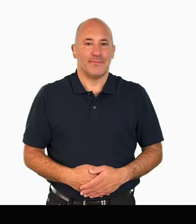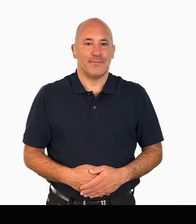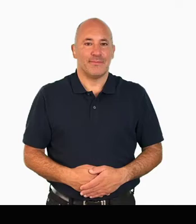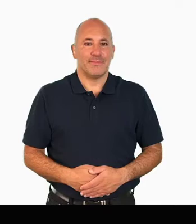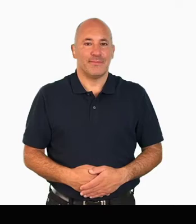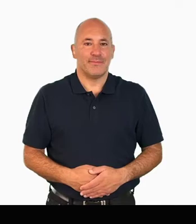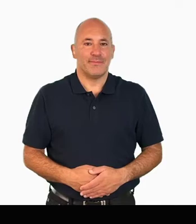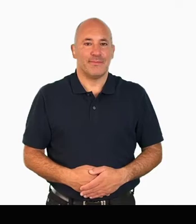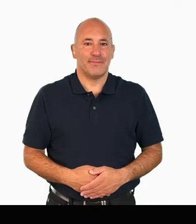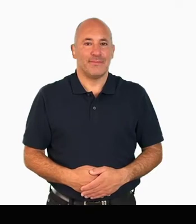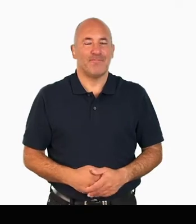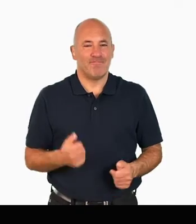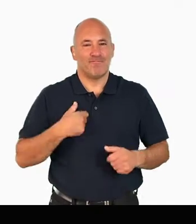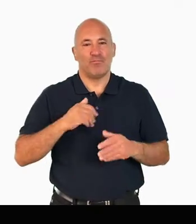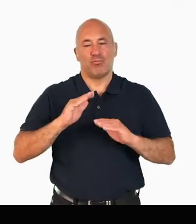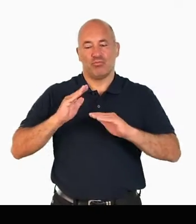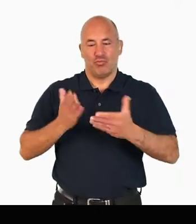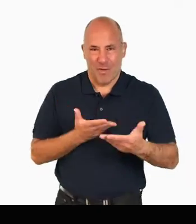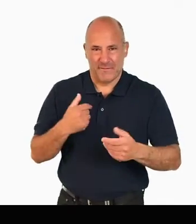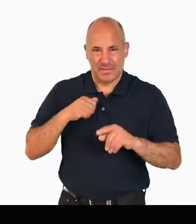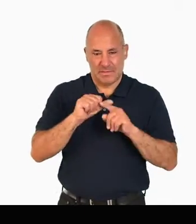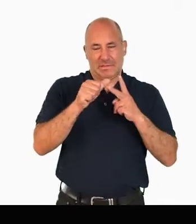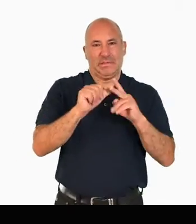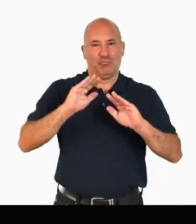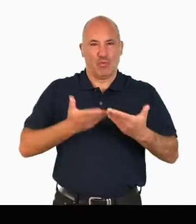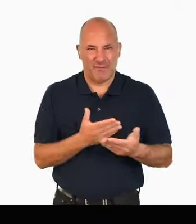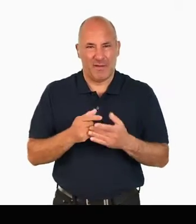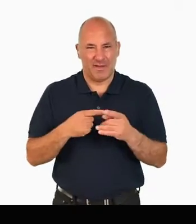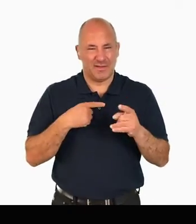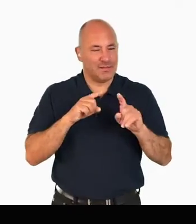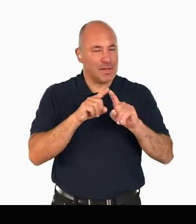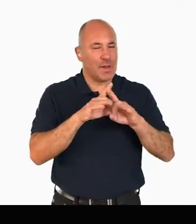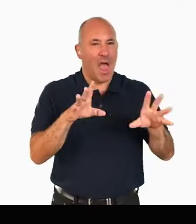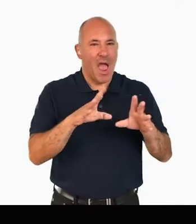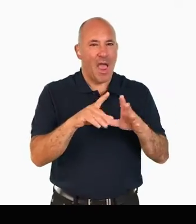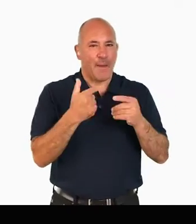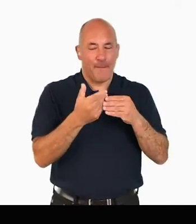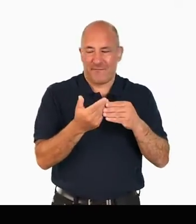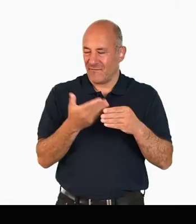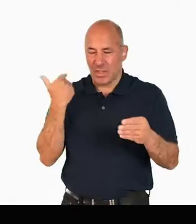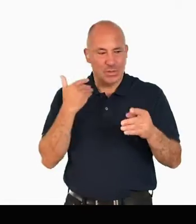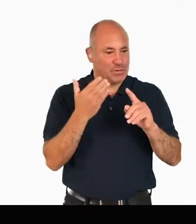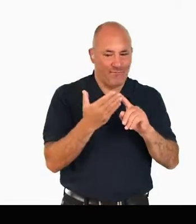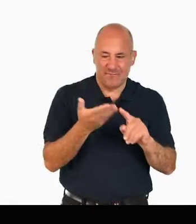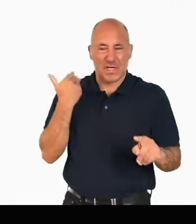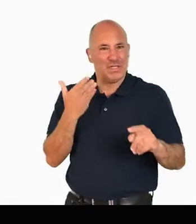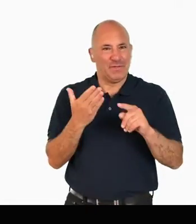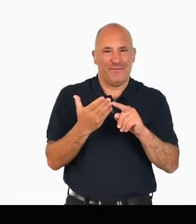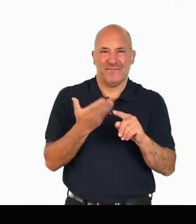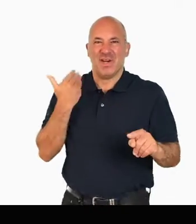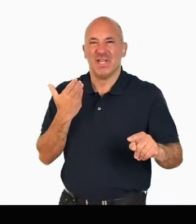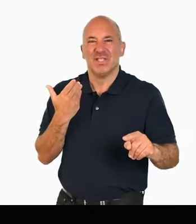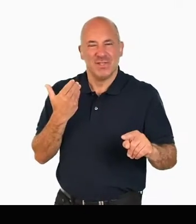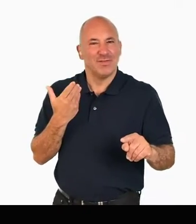As I've gone from service to service, is literally felt like a bridge collapsing behind you. As you go along because every,